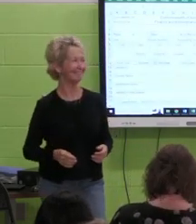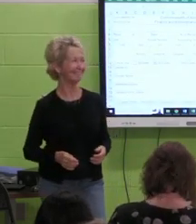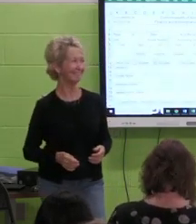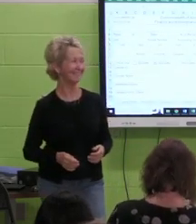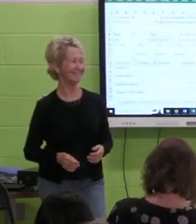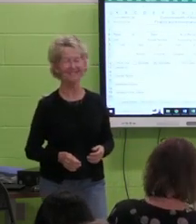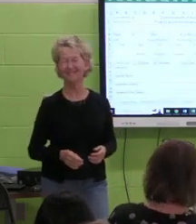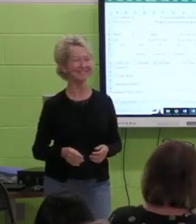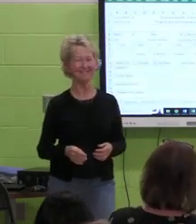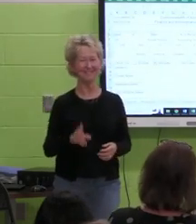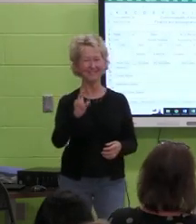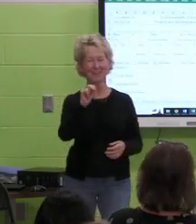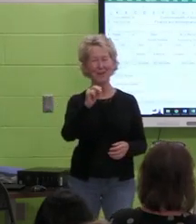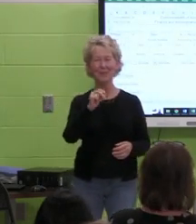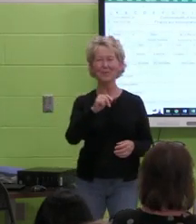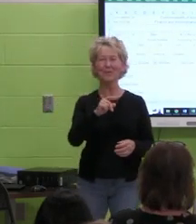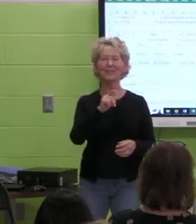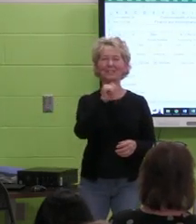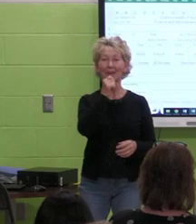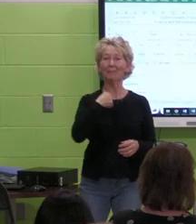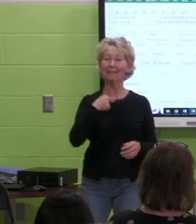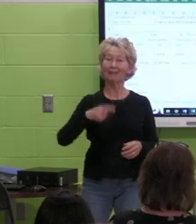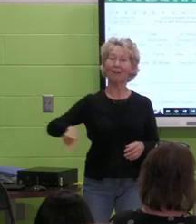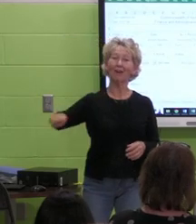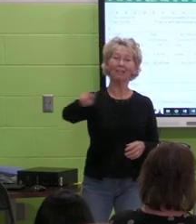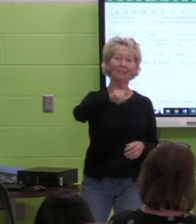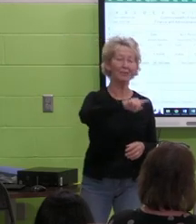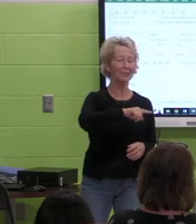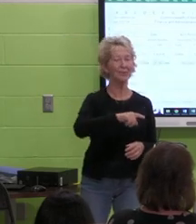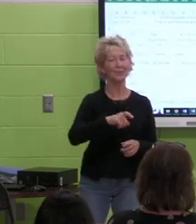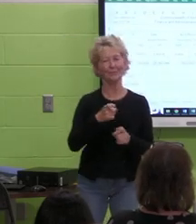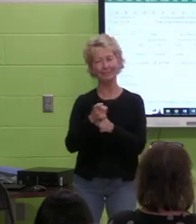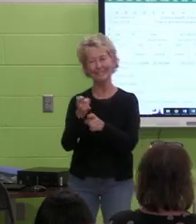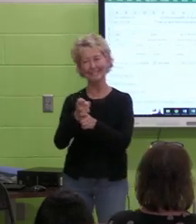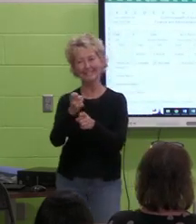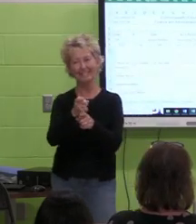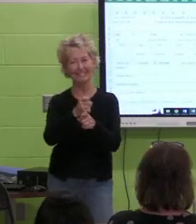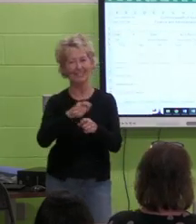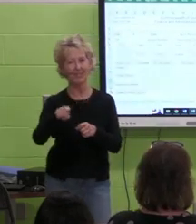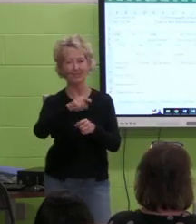you all I'm just joking you all you're all are Charming you're wonderful I I appreciate you